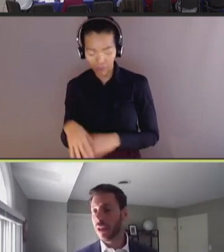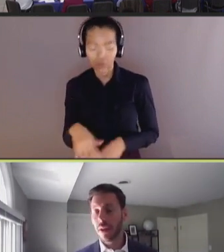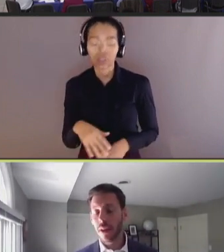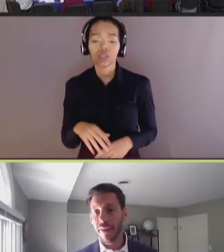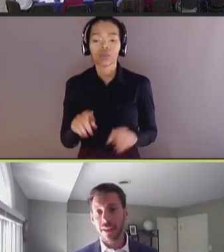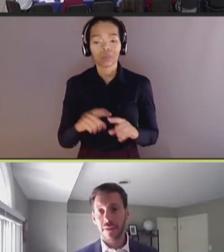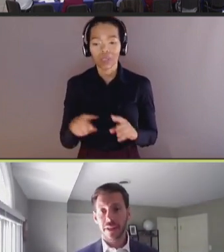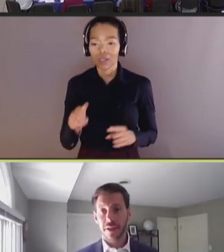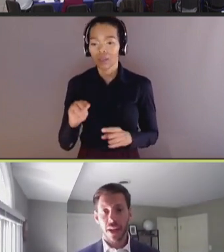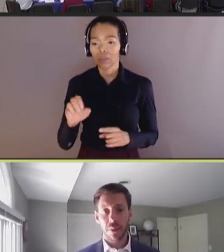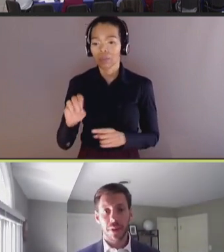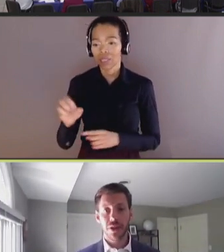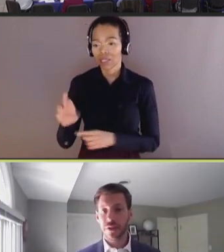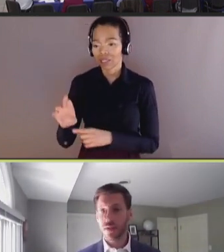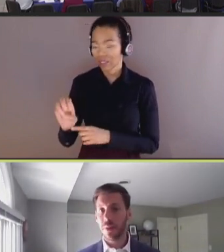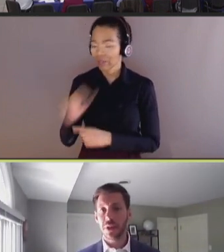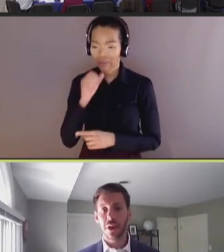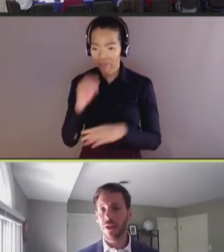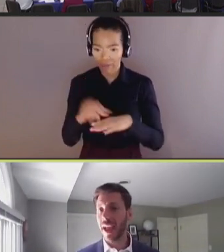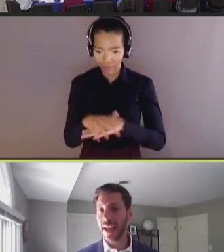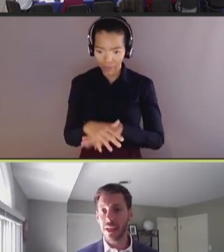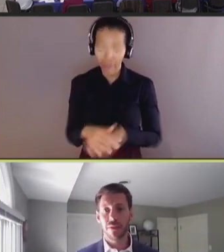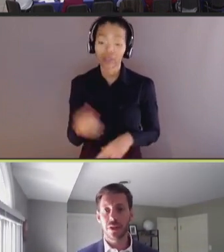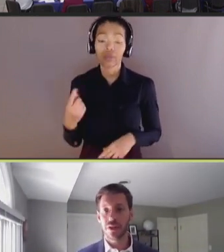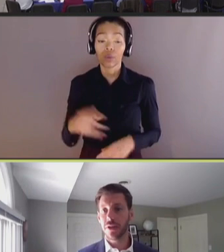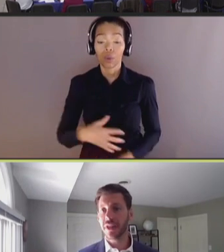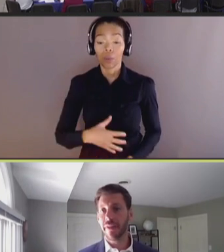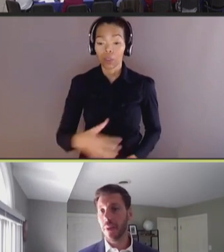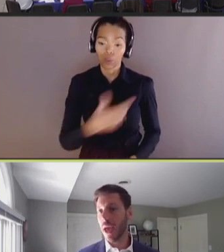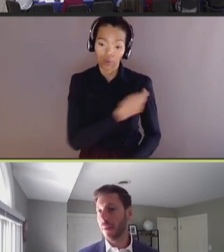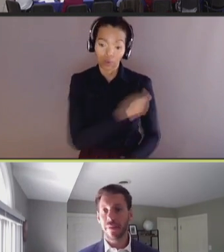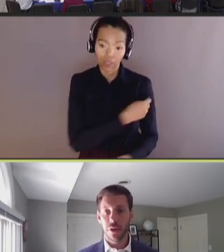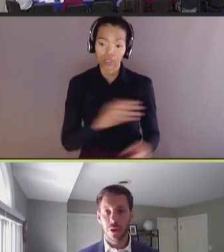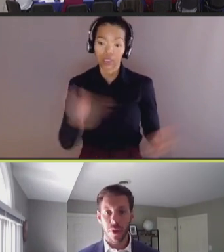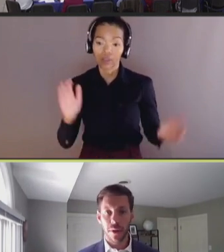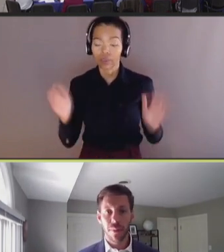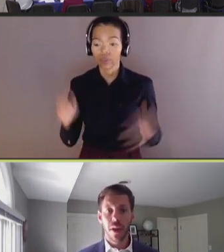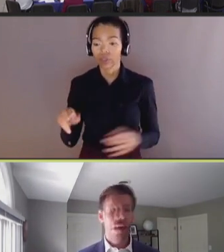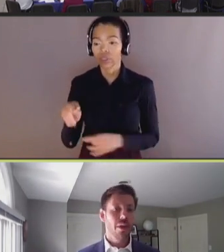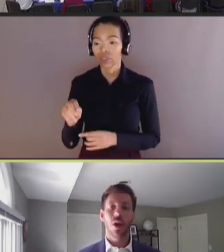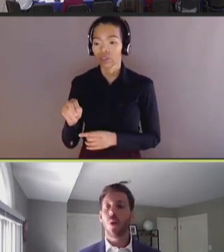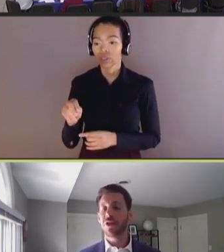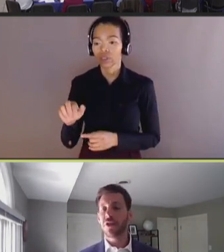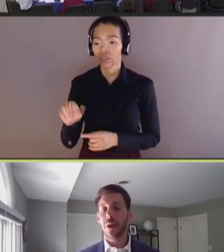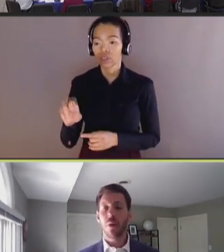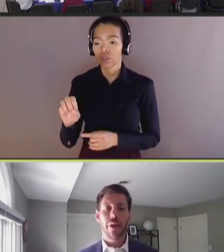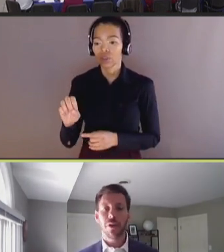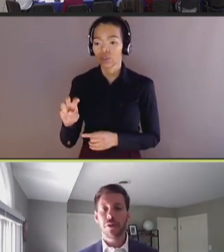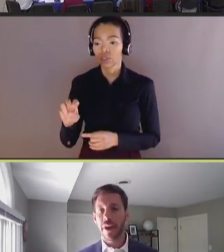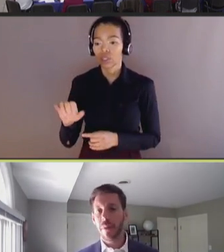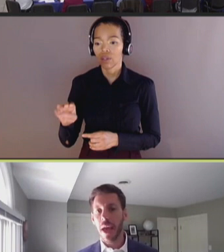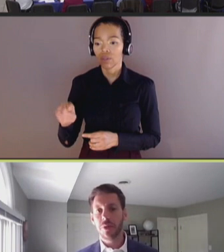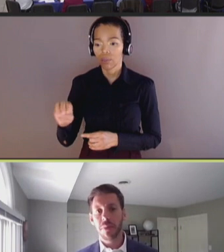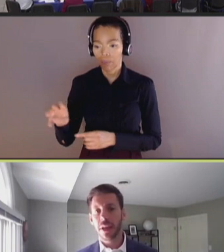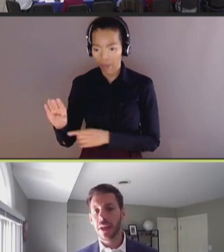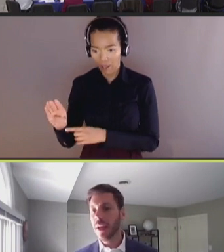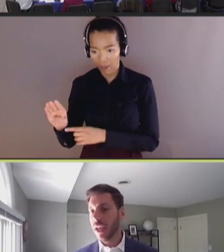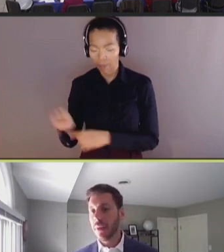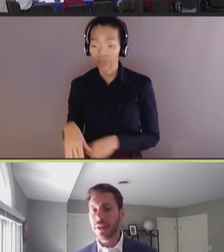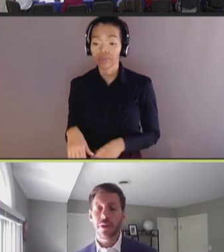clinical effectiveness and recommendations for the maternal vaccine versus nirsevimab for a newborn. There are questions about whether nirsevimab should be administered